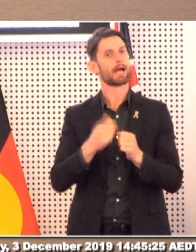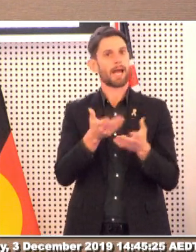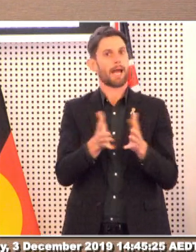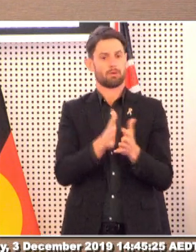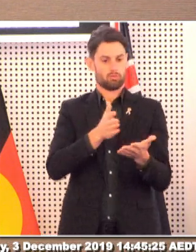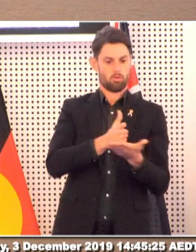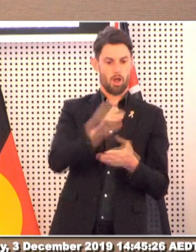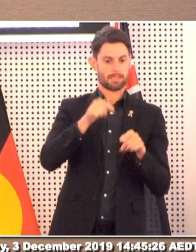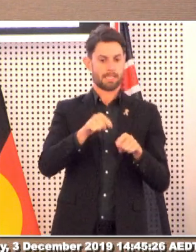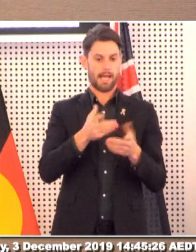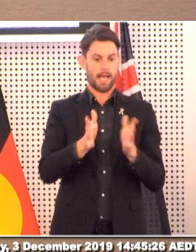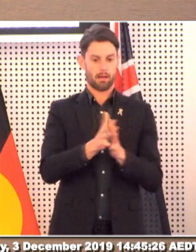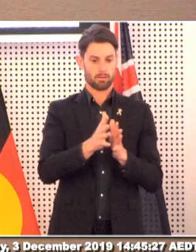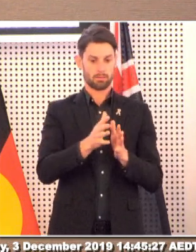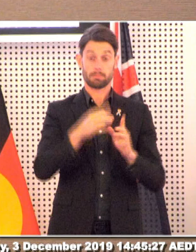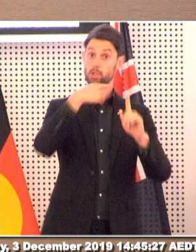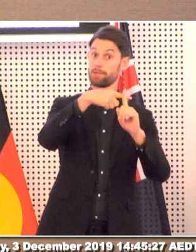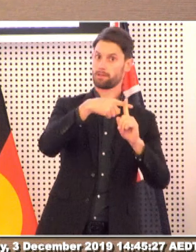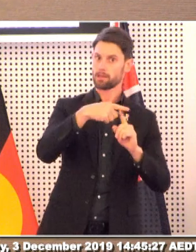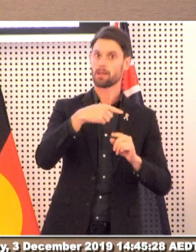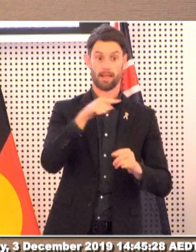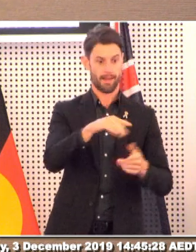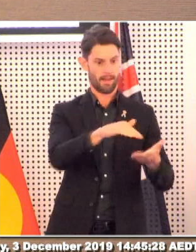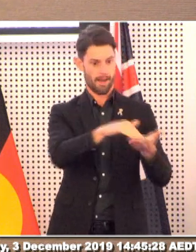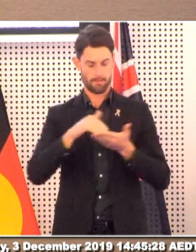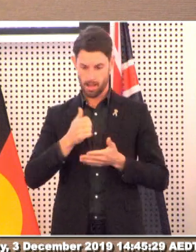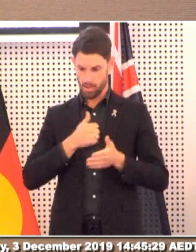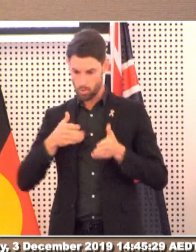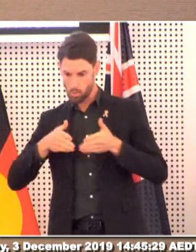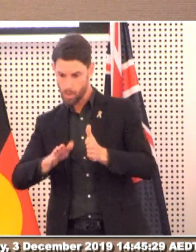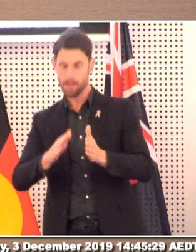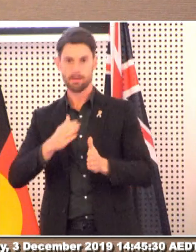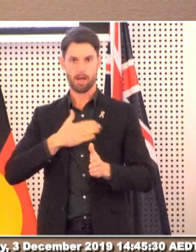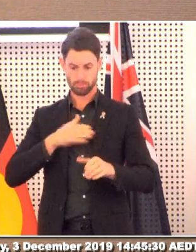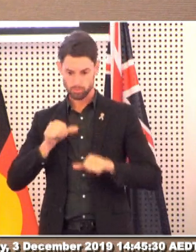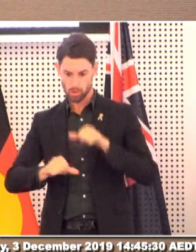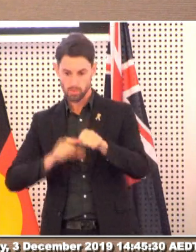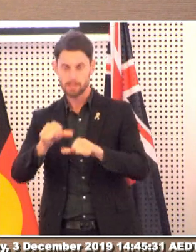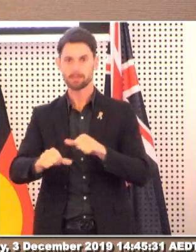our work, and how we make our decisions, how we involve people with disability in